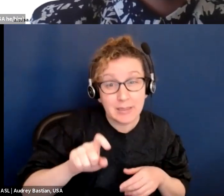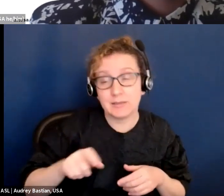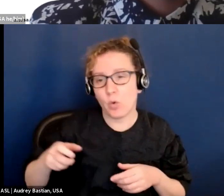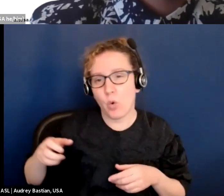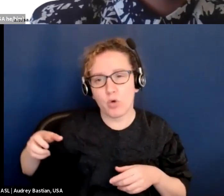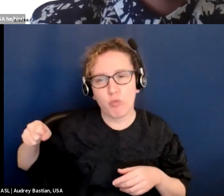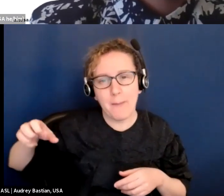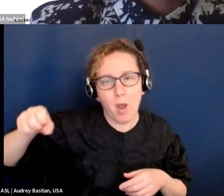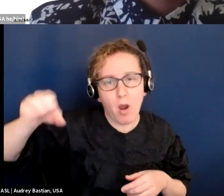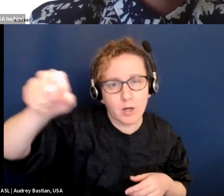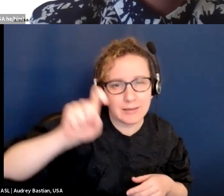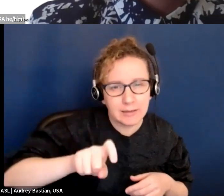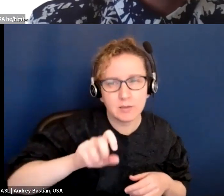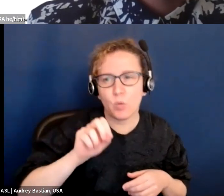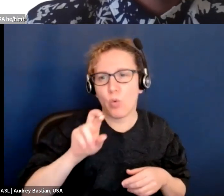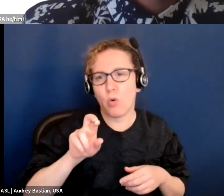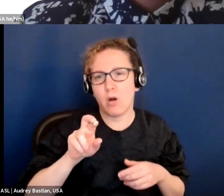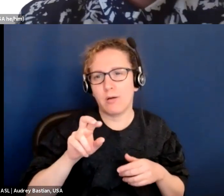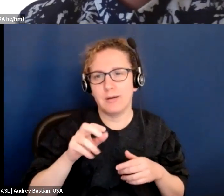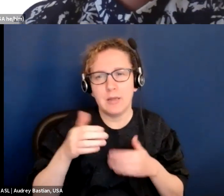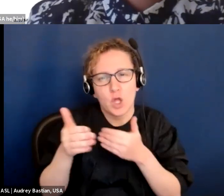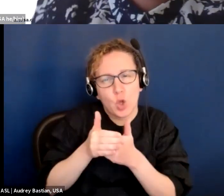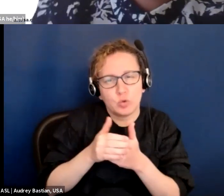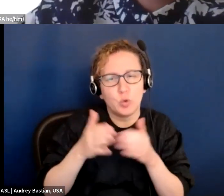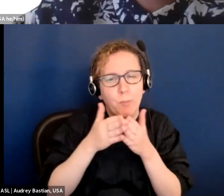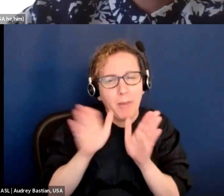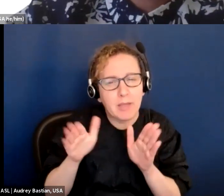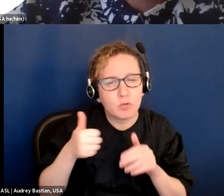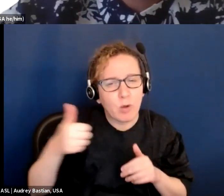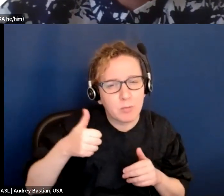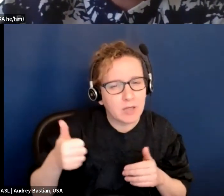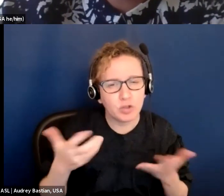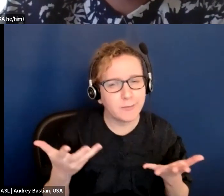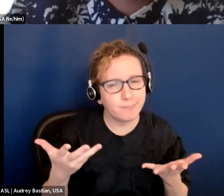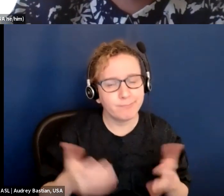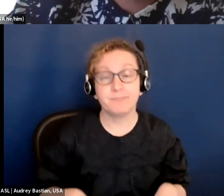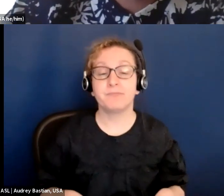that? Sure. Yea, what I would say is very